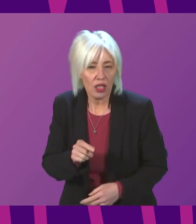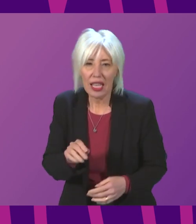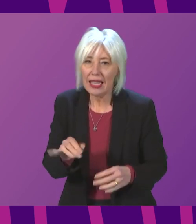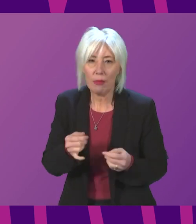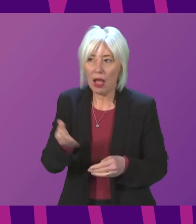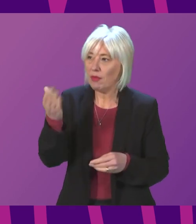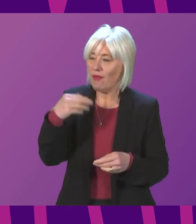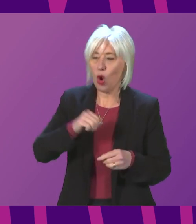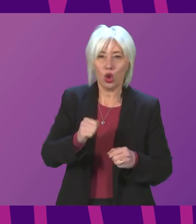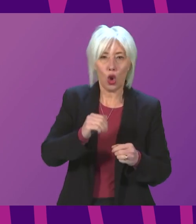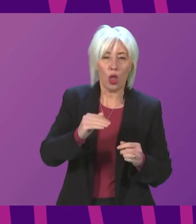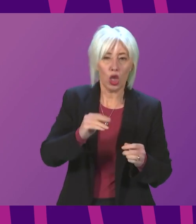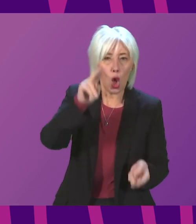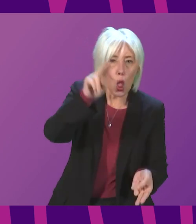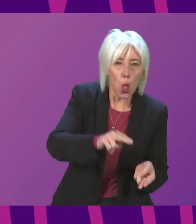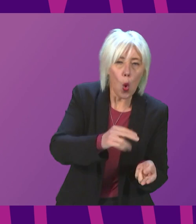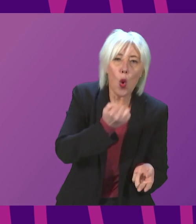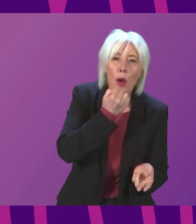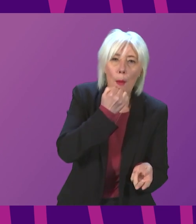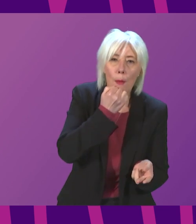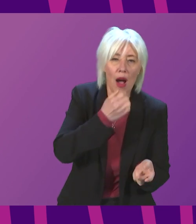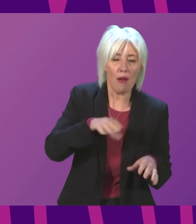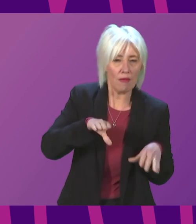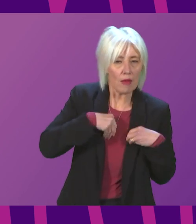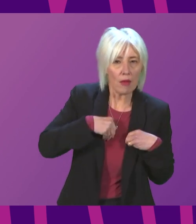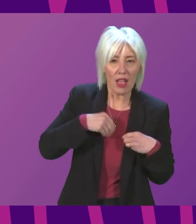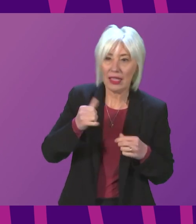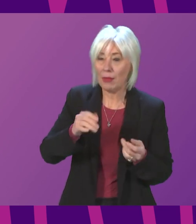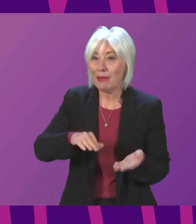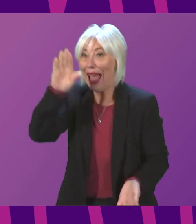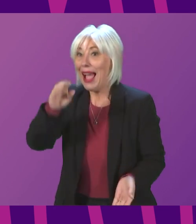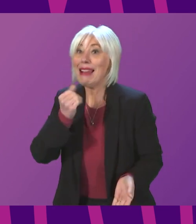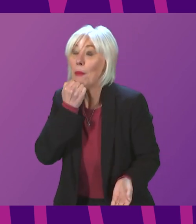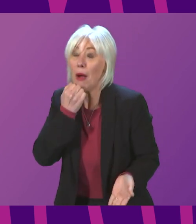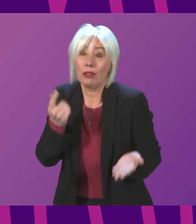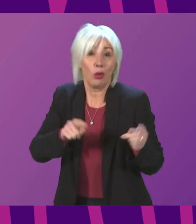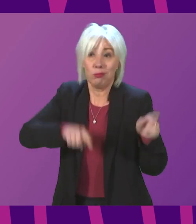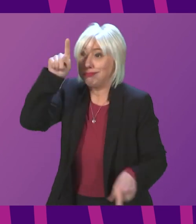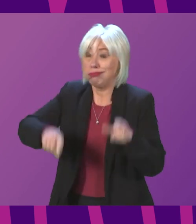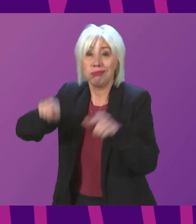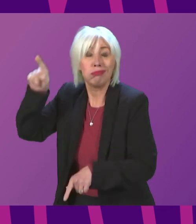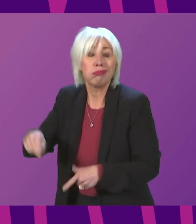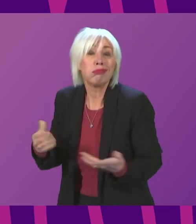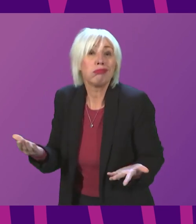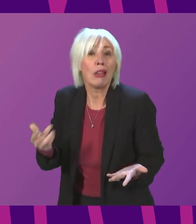and at other times, we have had higher levels. Right now, the levels of infection are lower